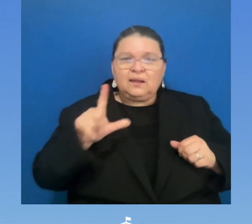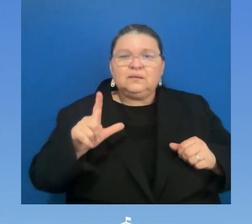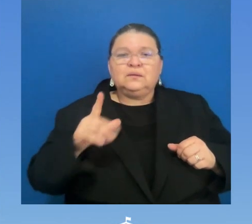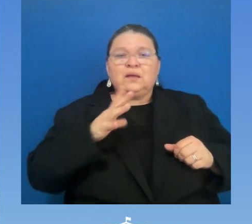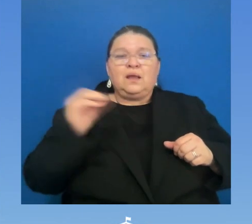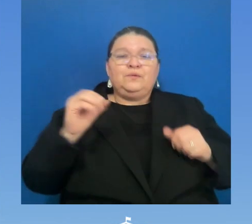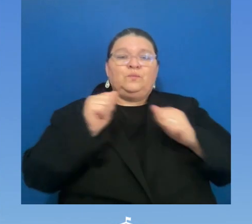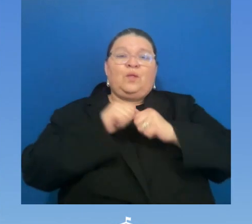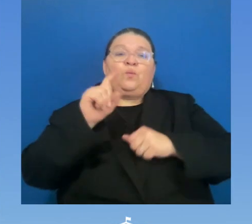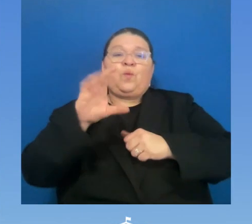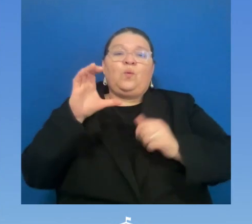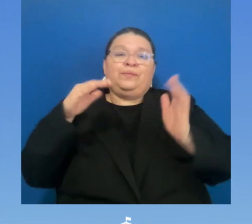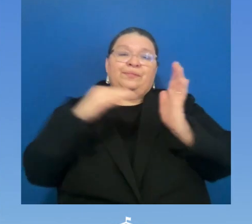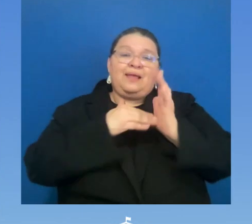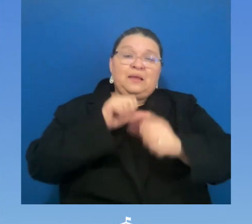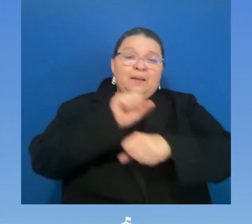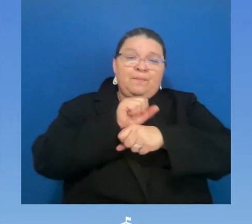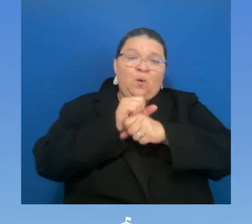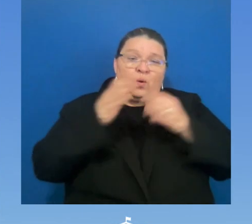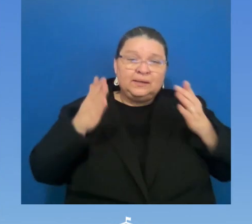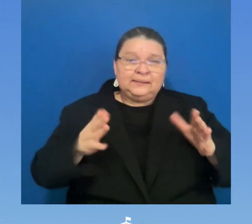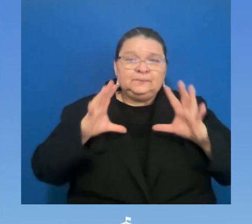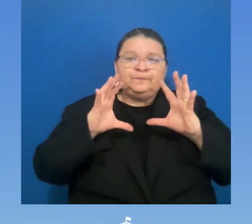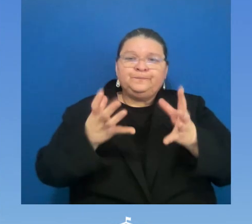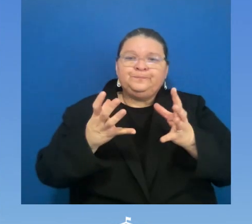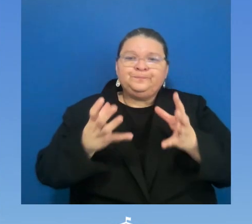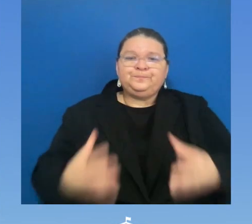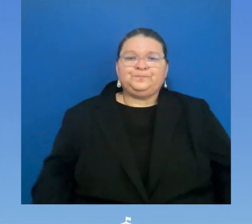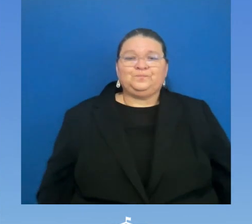The significant majority of which, as I understand, are our women.